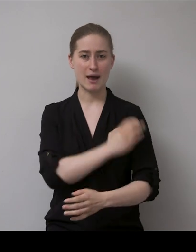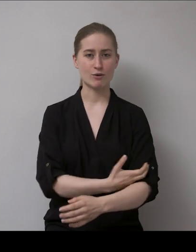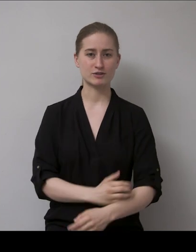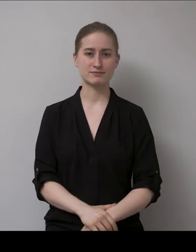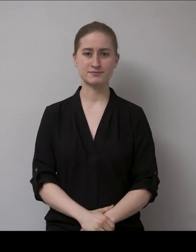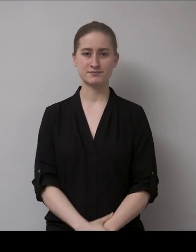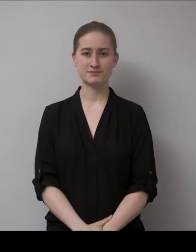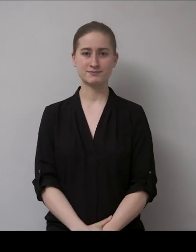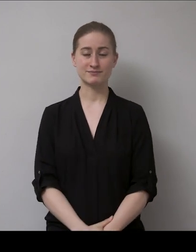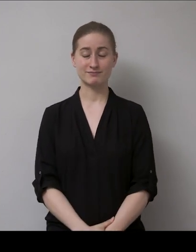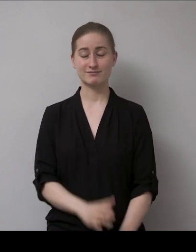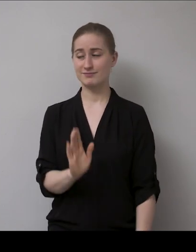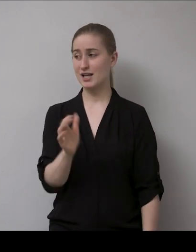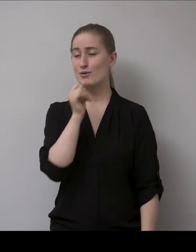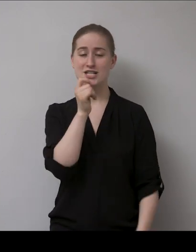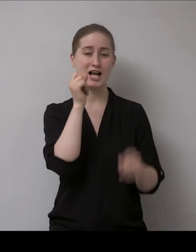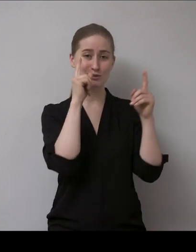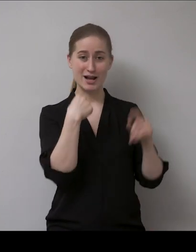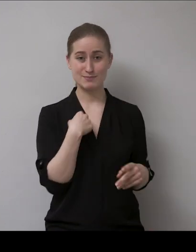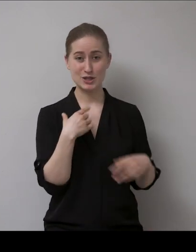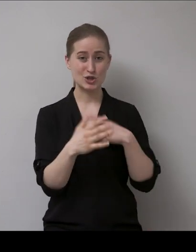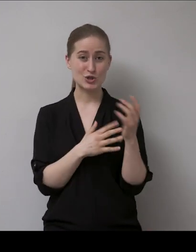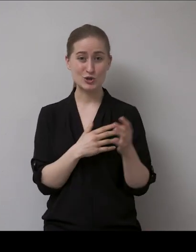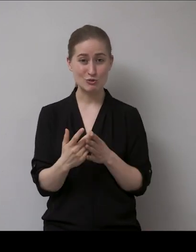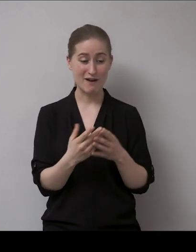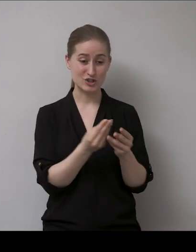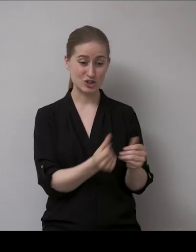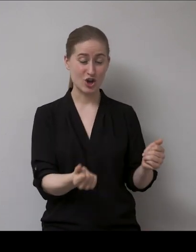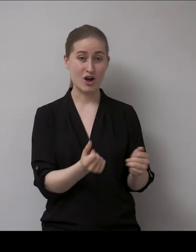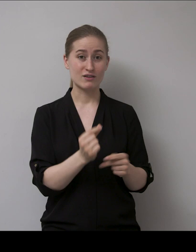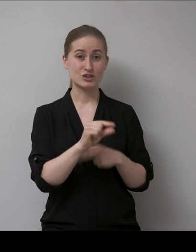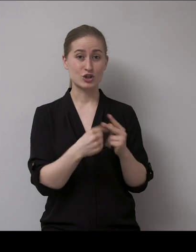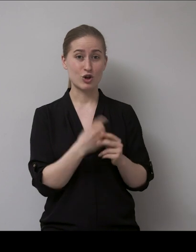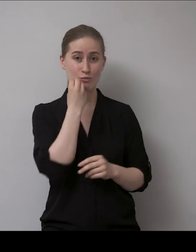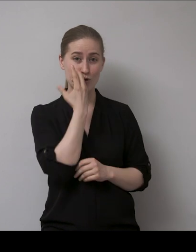It would not surprise me that whoever ends up solving the global warming crisis